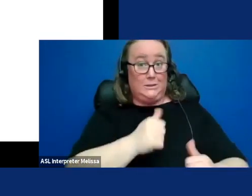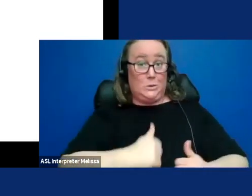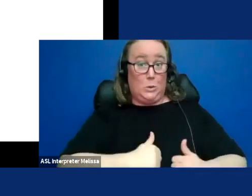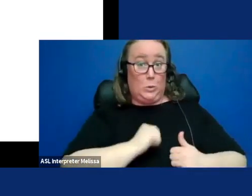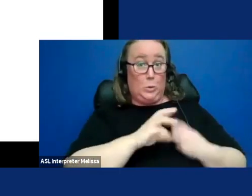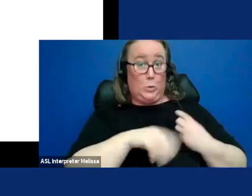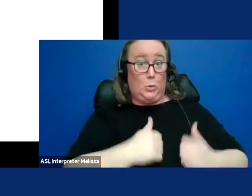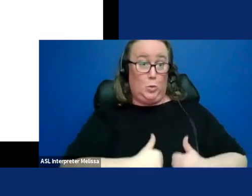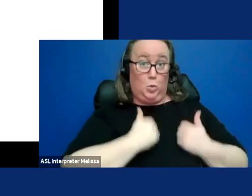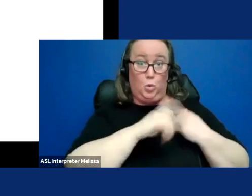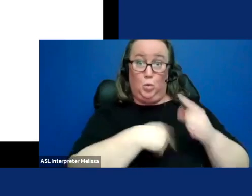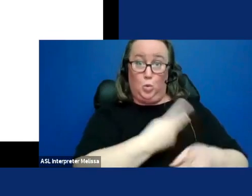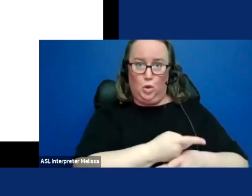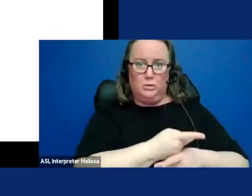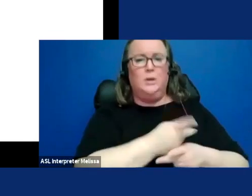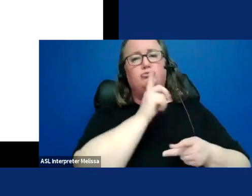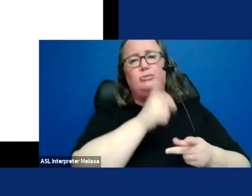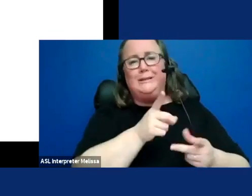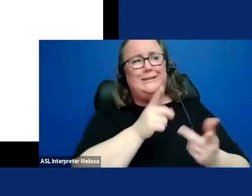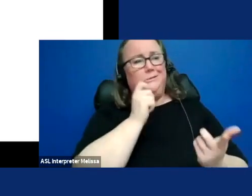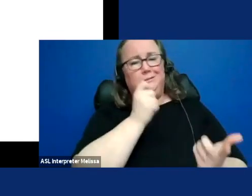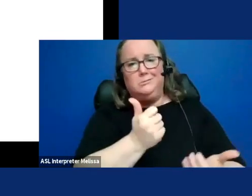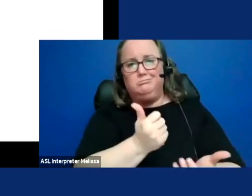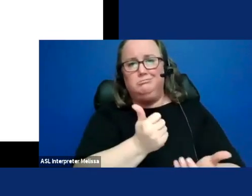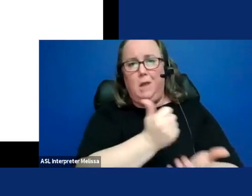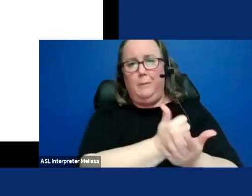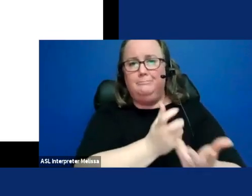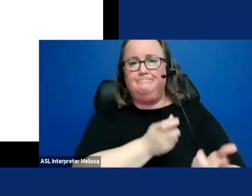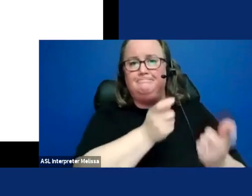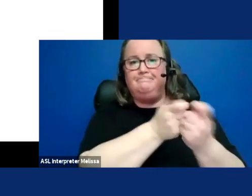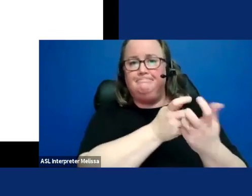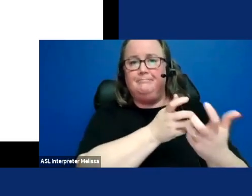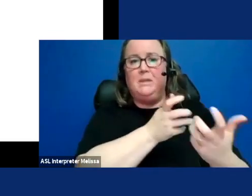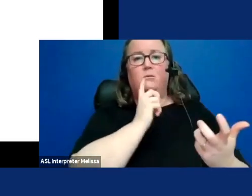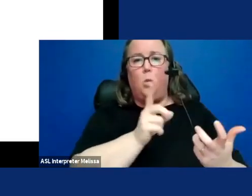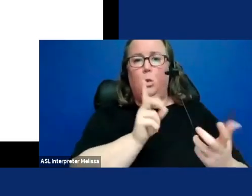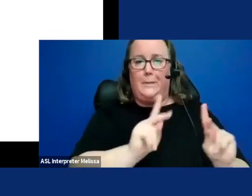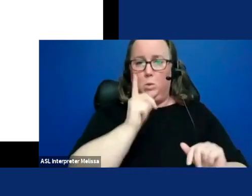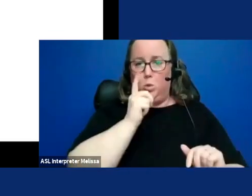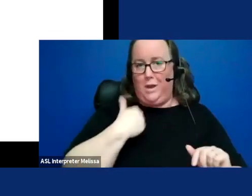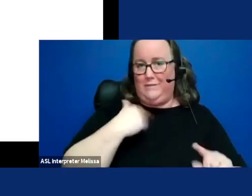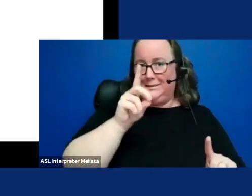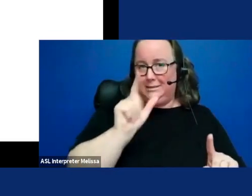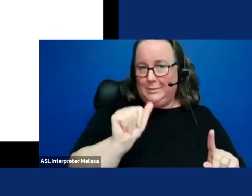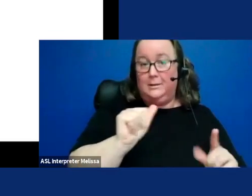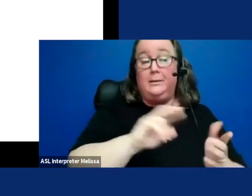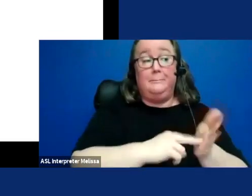accommodate people with disabilities. And so it's thinking through what are ways that we can improve our lawyering practices